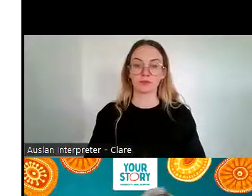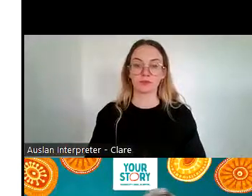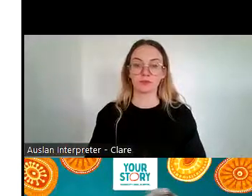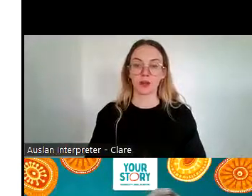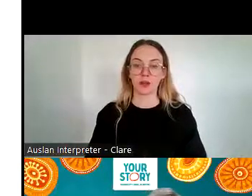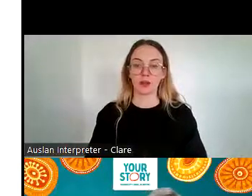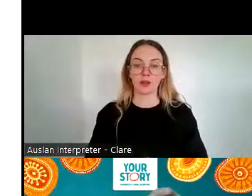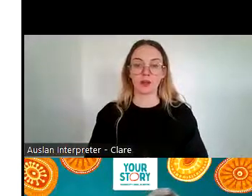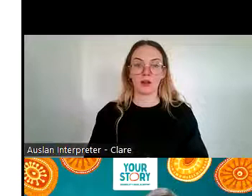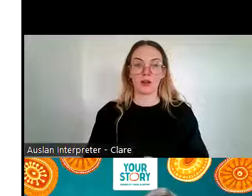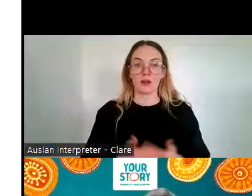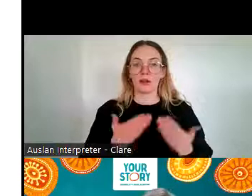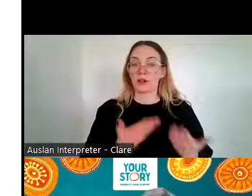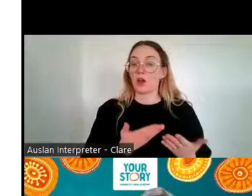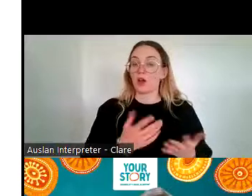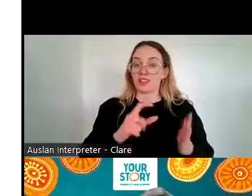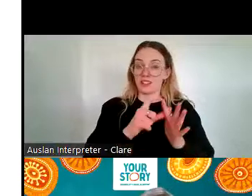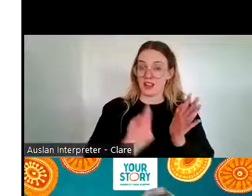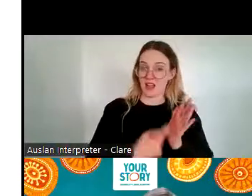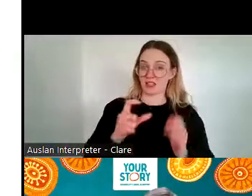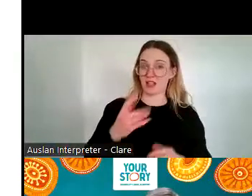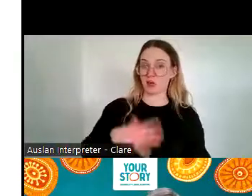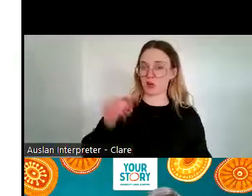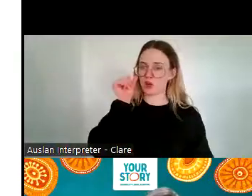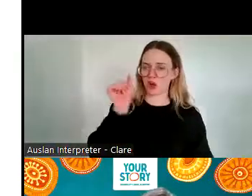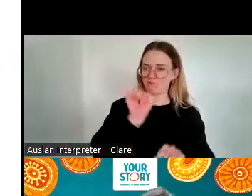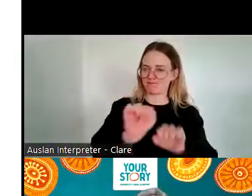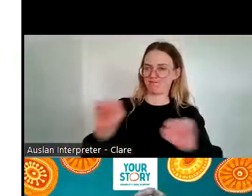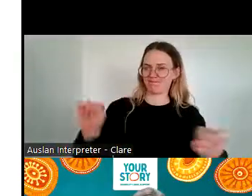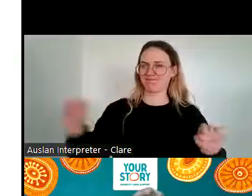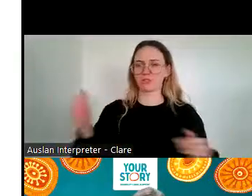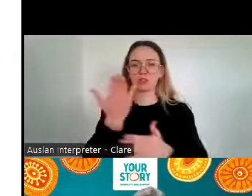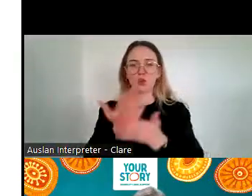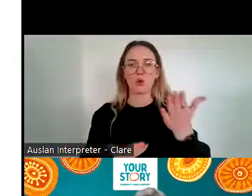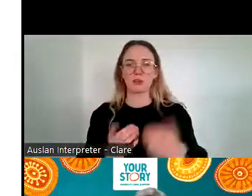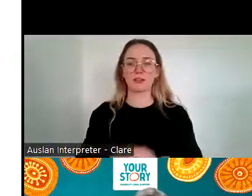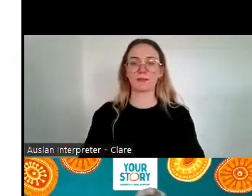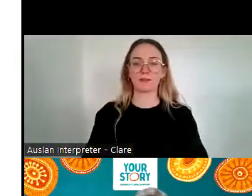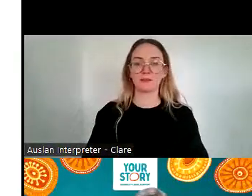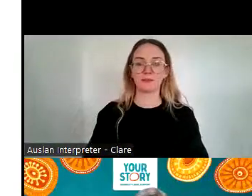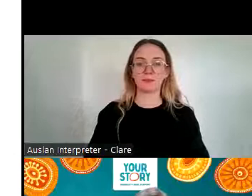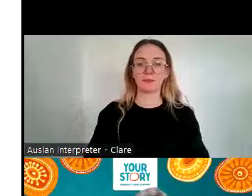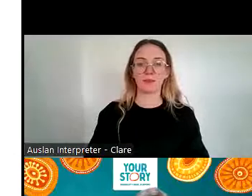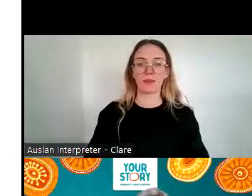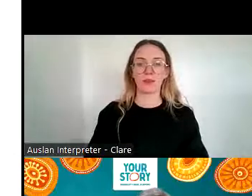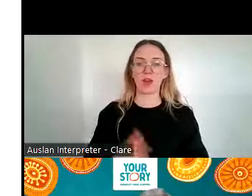The Royal Commission wants to hear people's stories and it wants to hear about them in